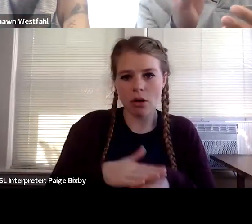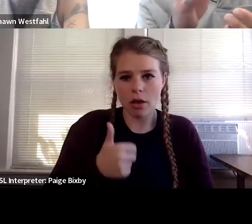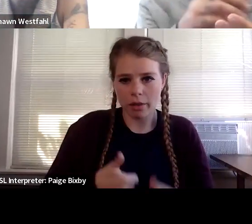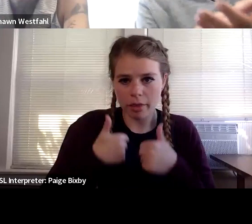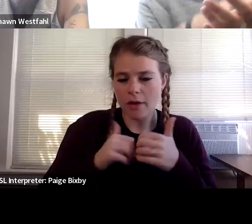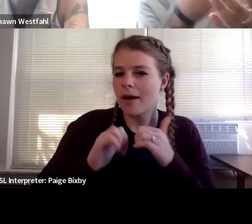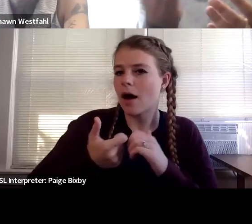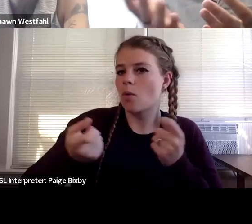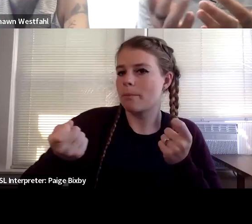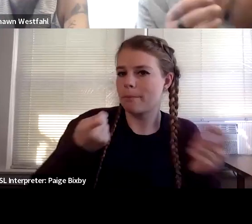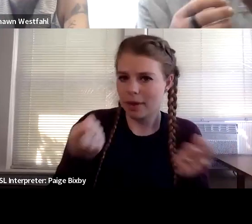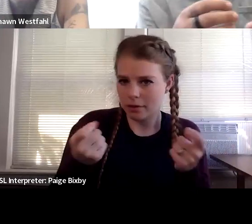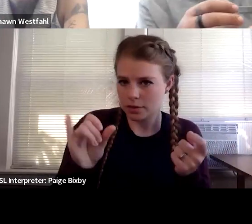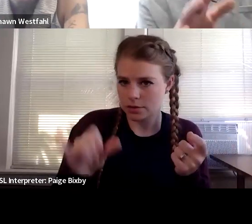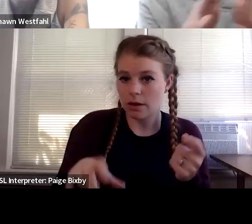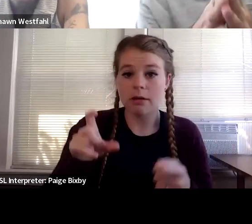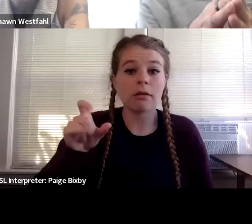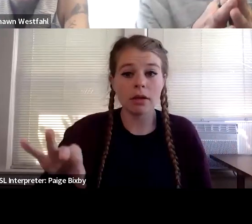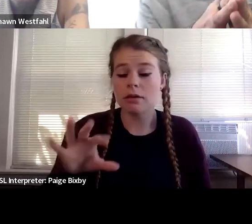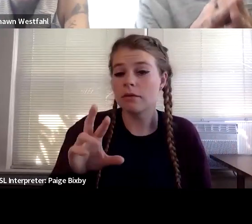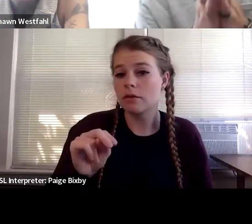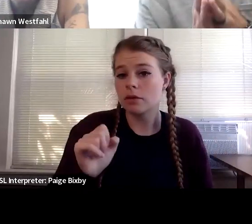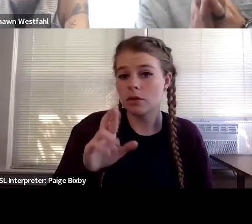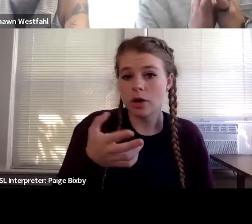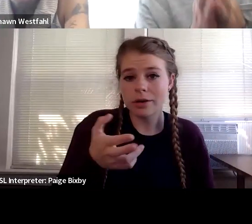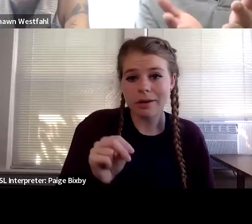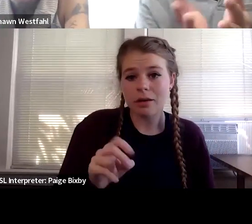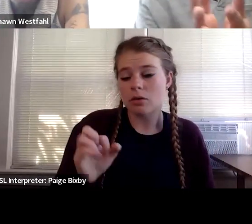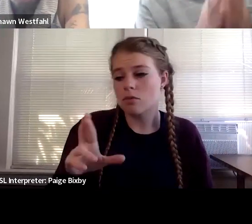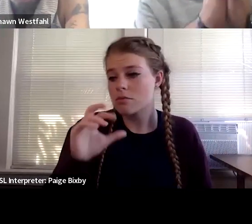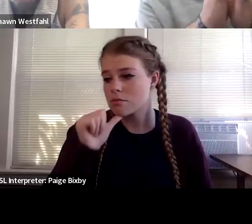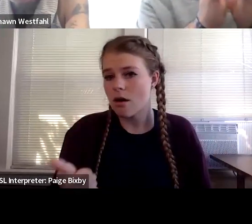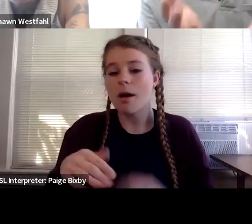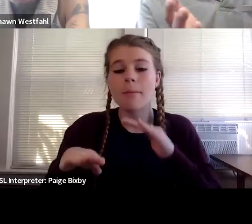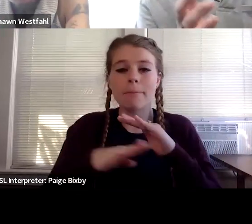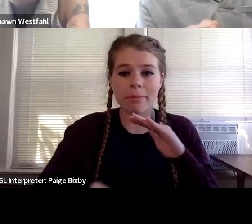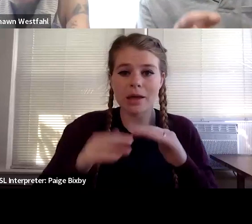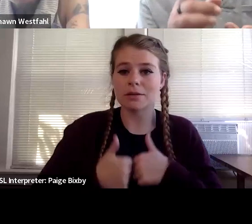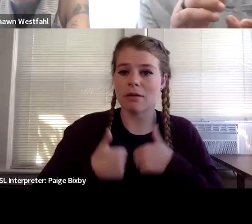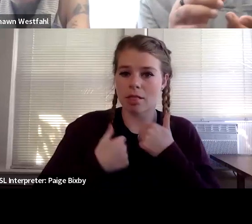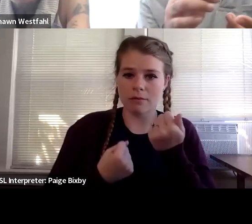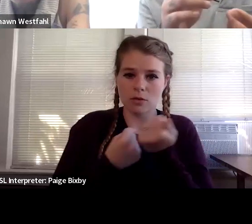So whether we have Narcan or not, we're doing the basic life support measures,